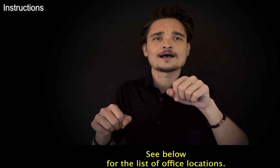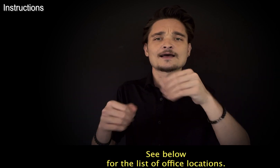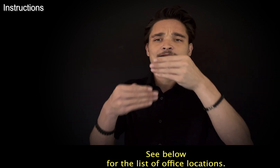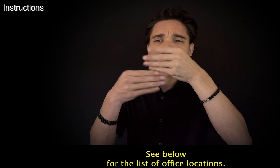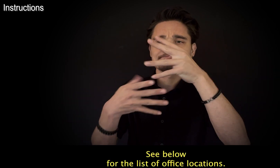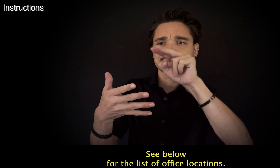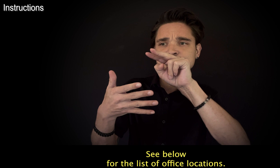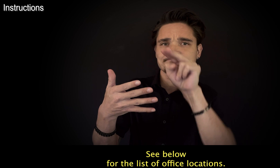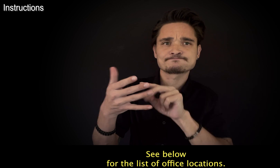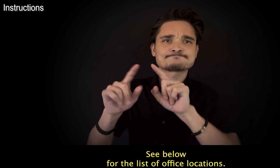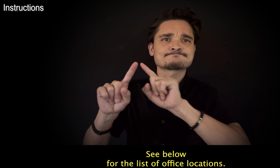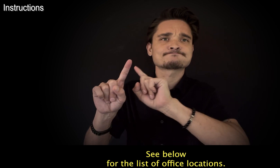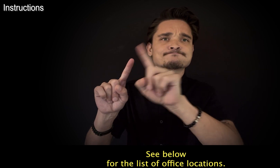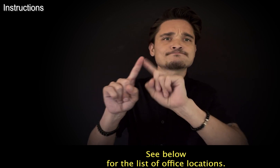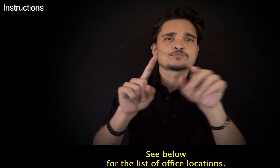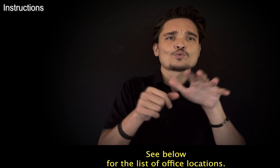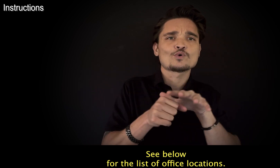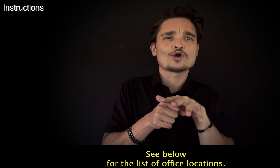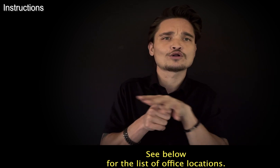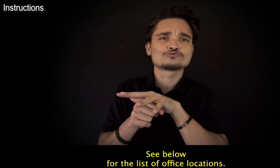See below for the list of office locations.